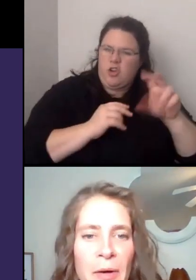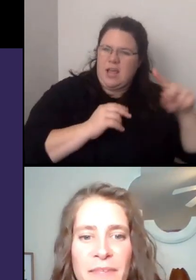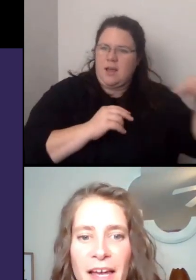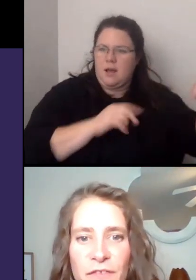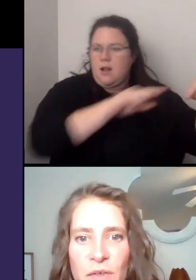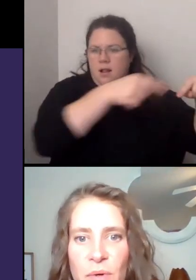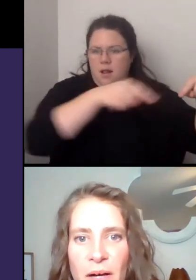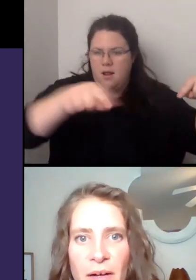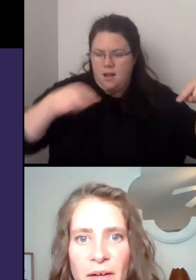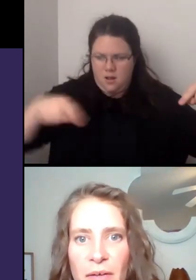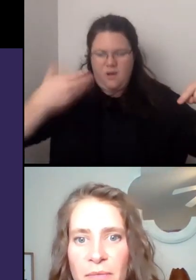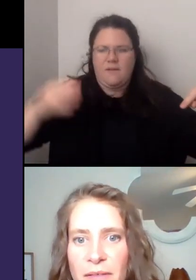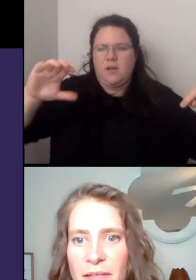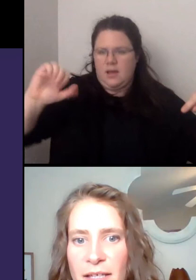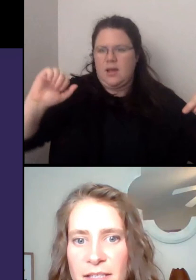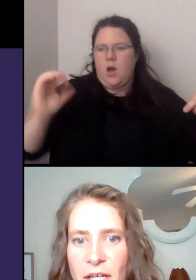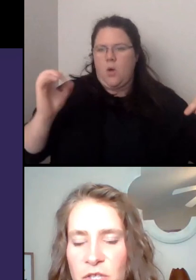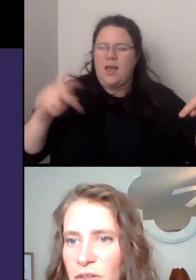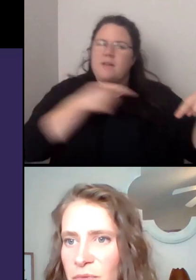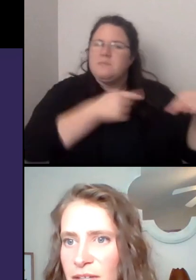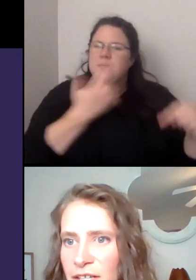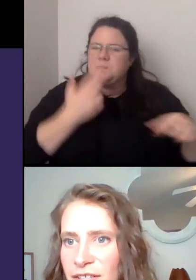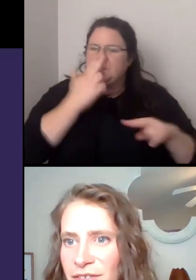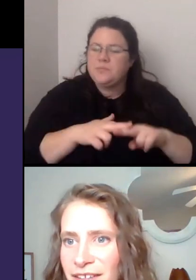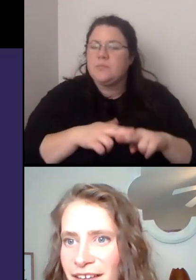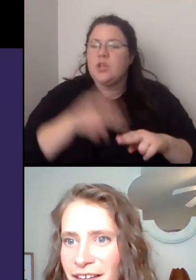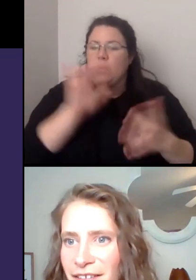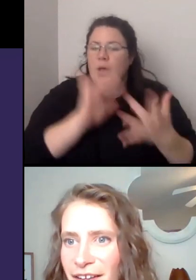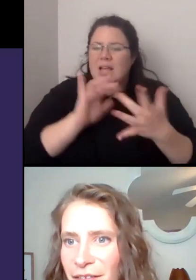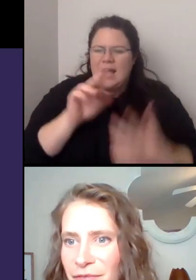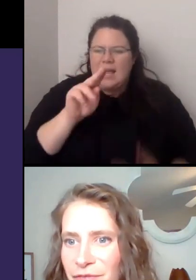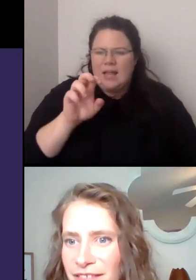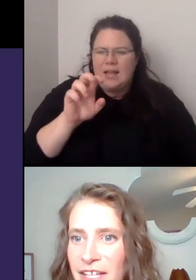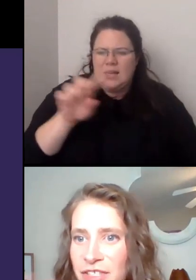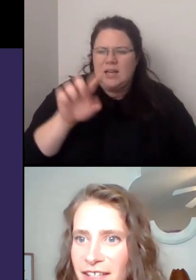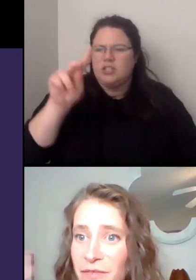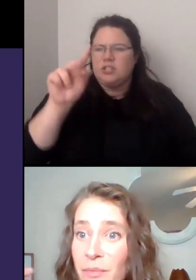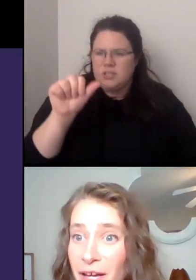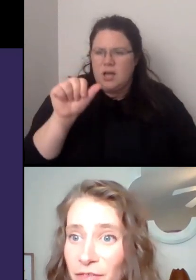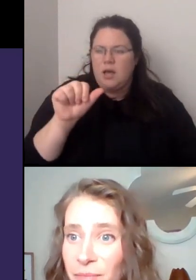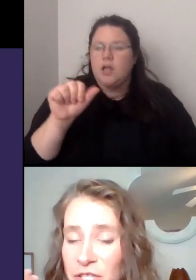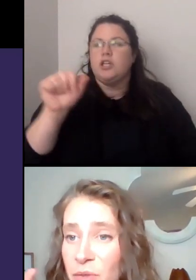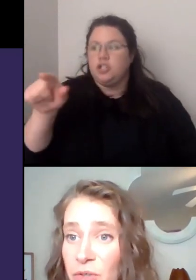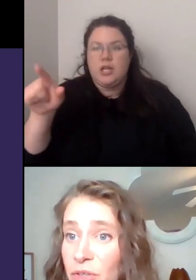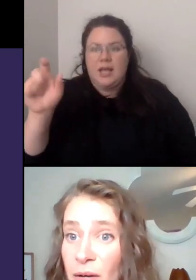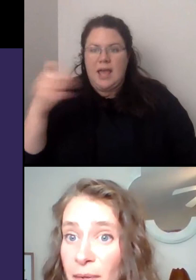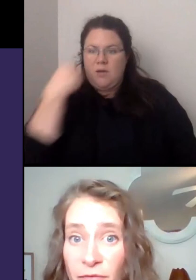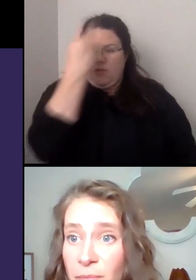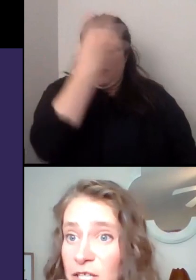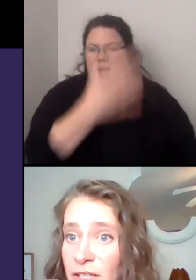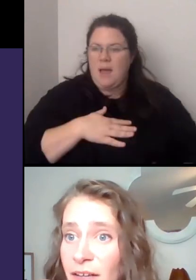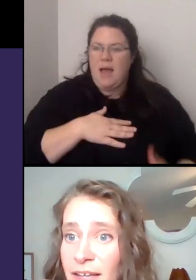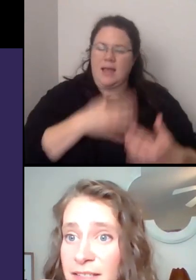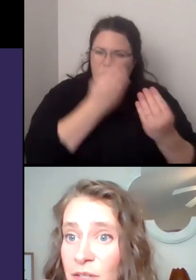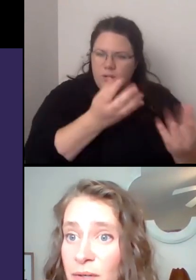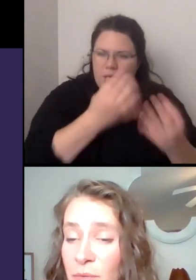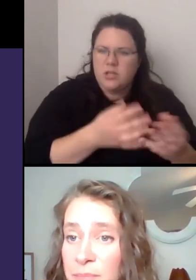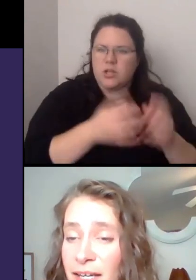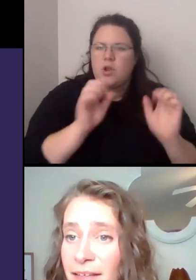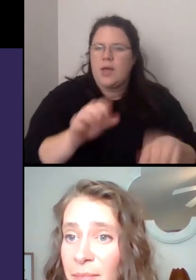Yeah, if you get in touch with Nezka, you can -- Nezka can give you my information or you can look up my information on the SIUE website and let me know.